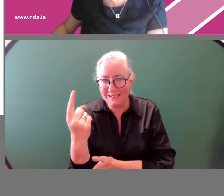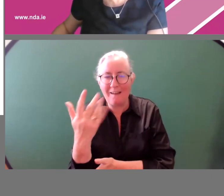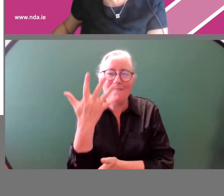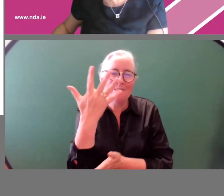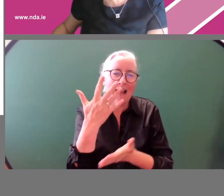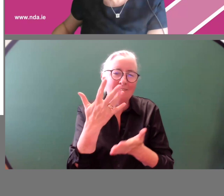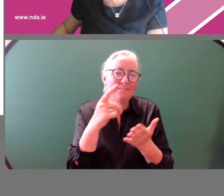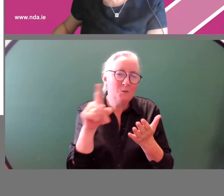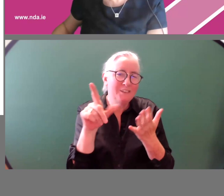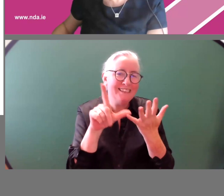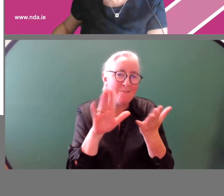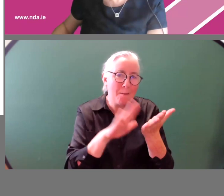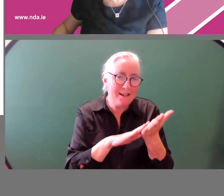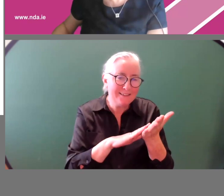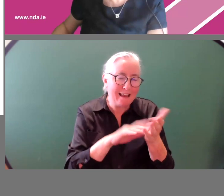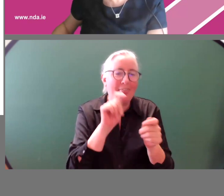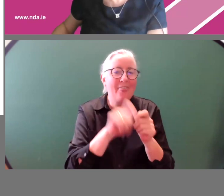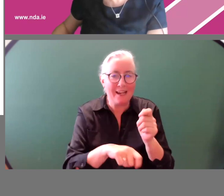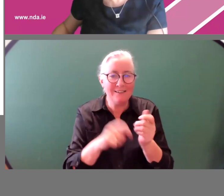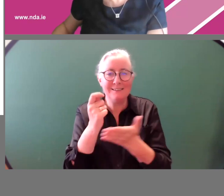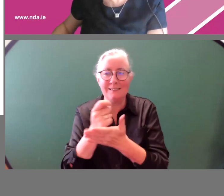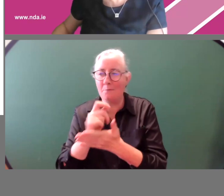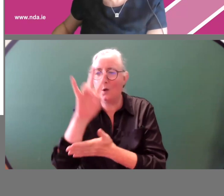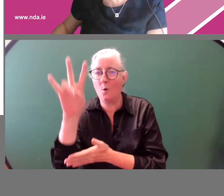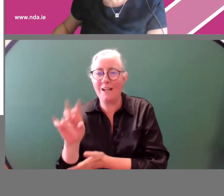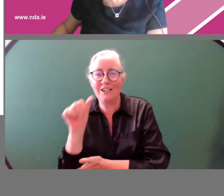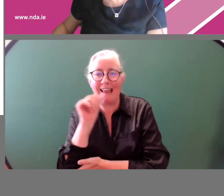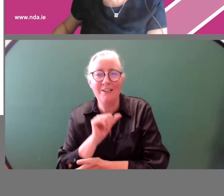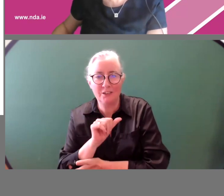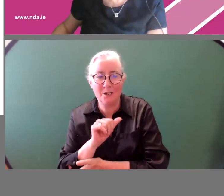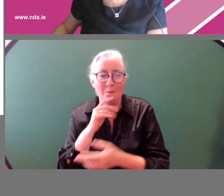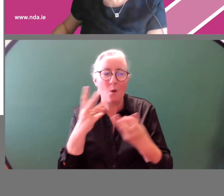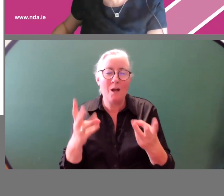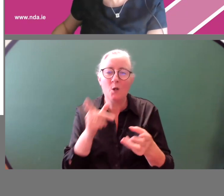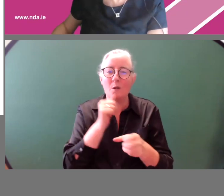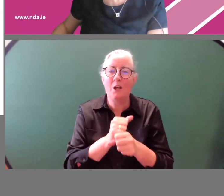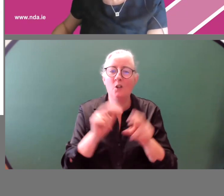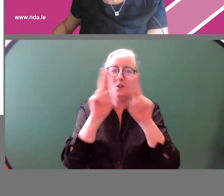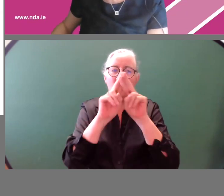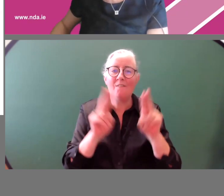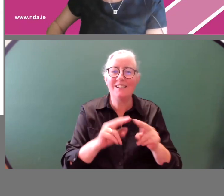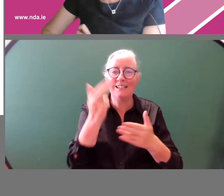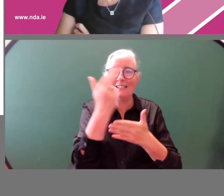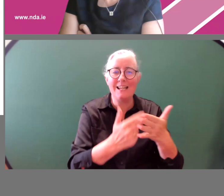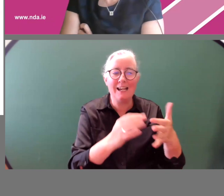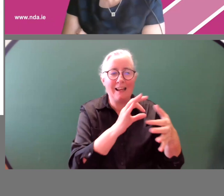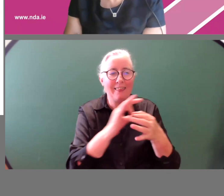minutes so we have time for questions. I do want to touch on Universal Design and housing. So I